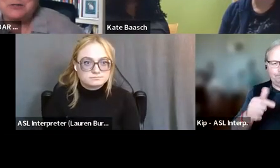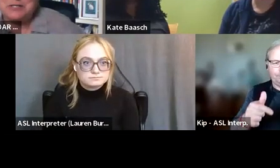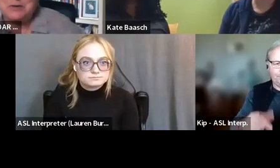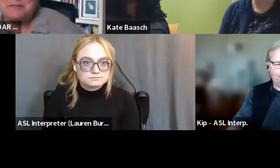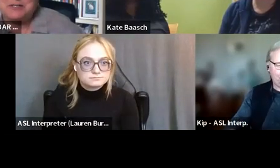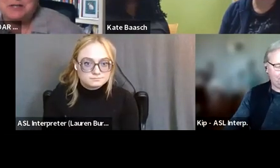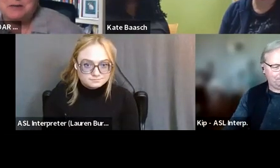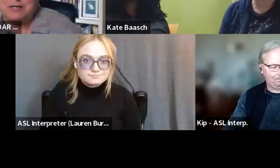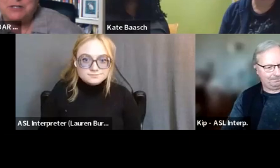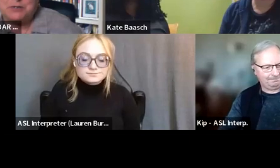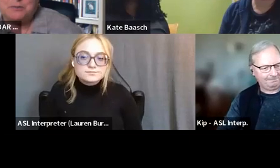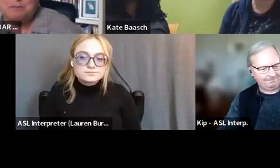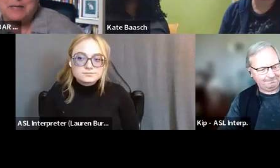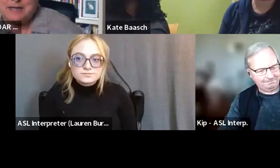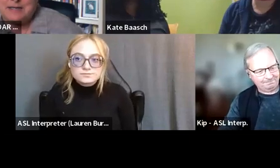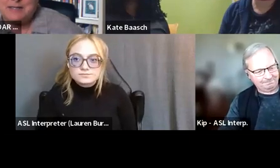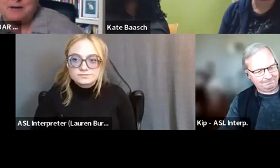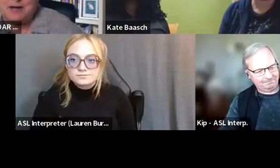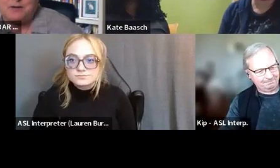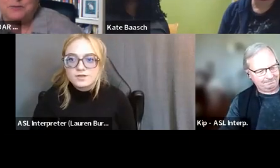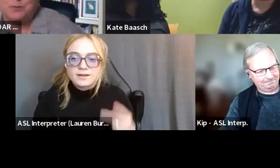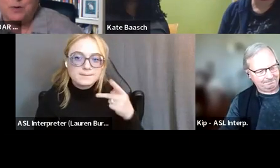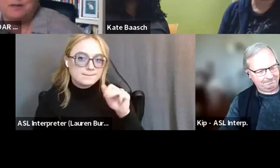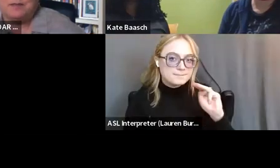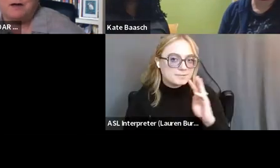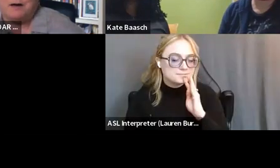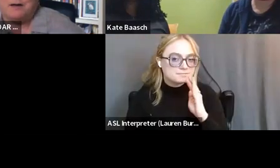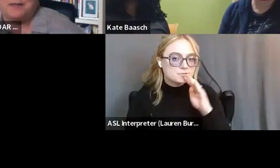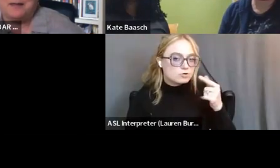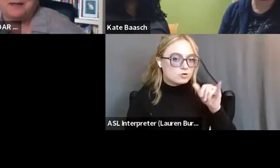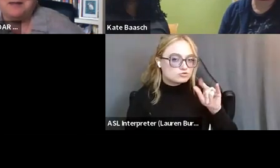Georgi, you had mentioned the regional meetings that are held with the,